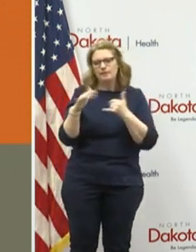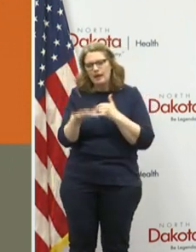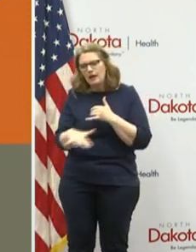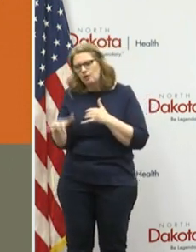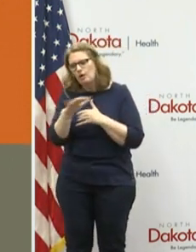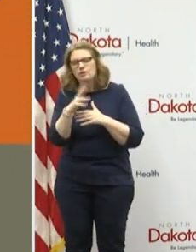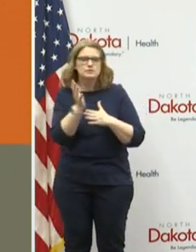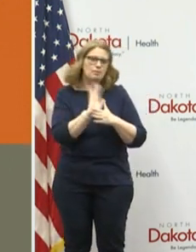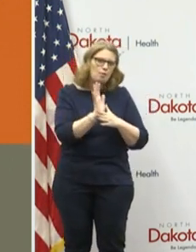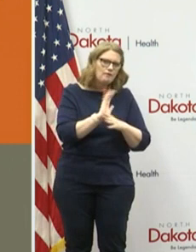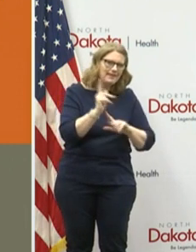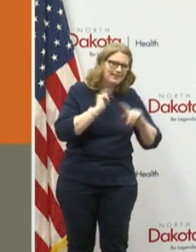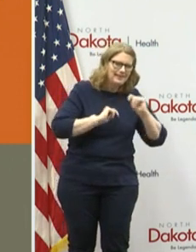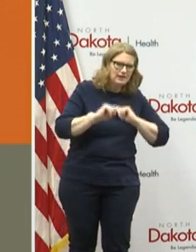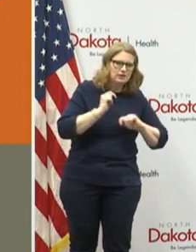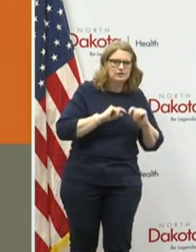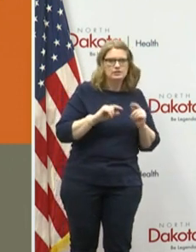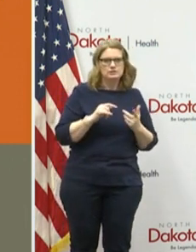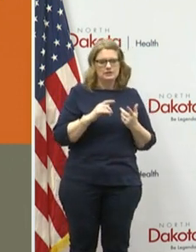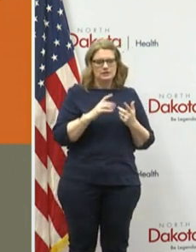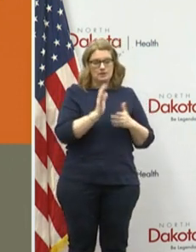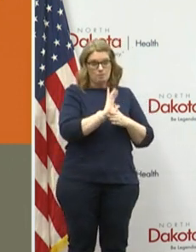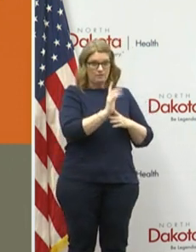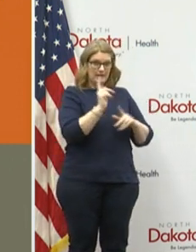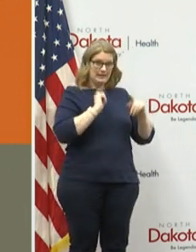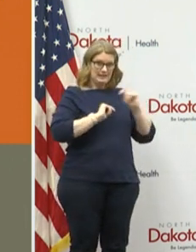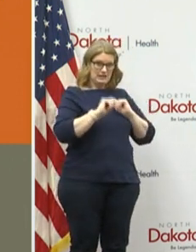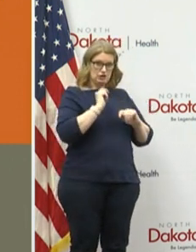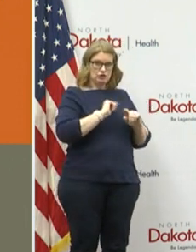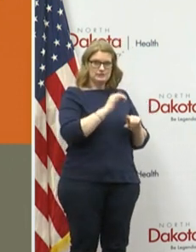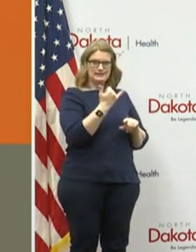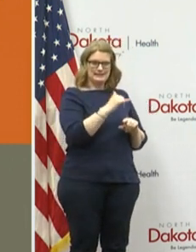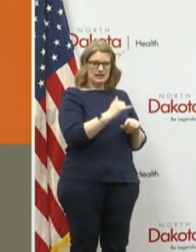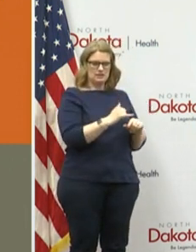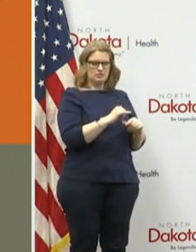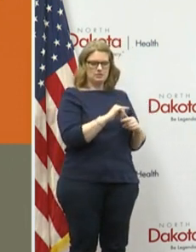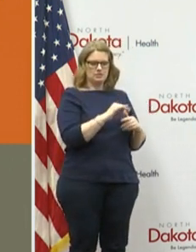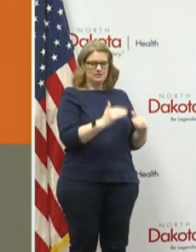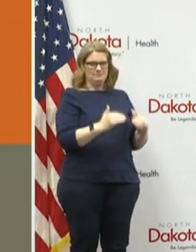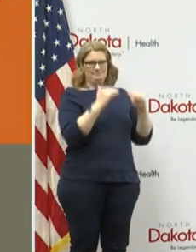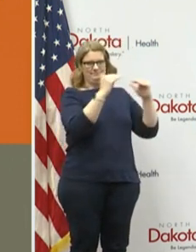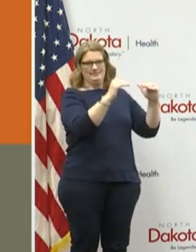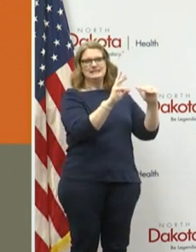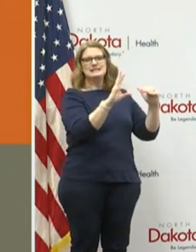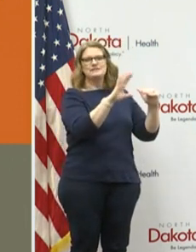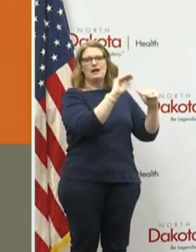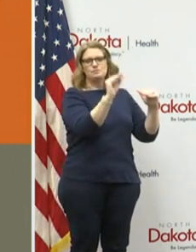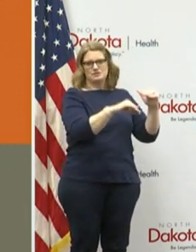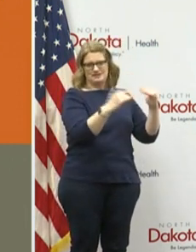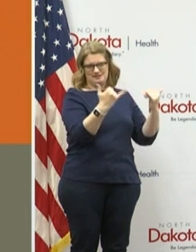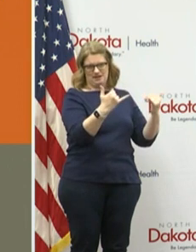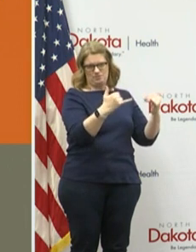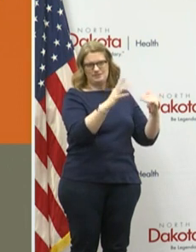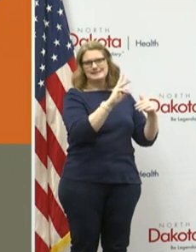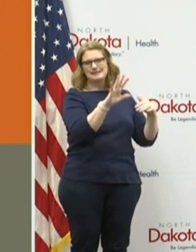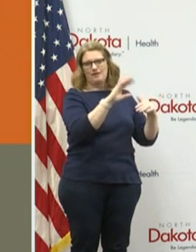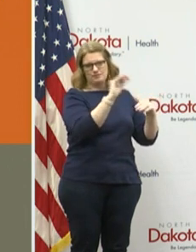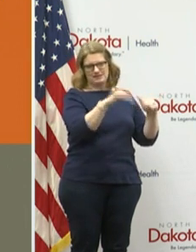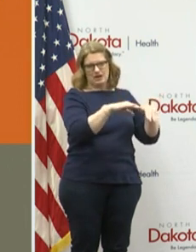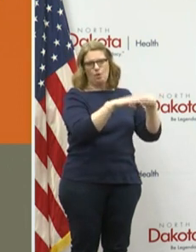THERE'S A NUMBER OF RECOMMENDATIONS FOR FITNESS CENTERS, PLAYGROUNDS, ET CETERA,